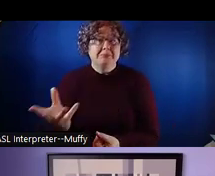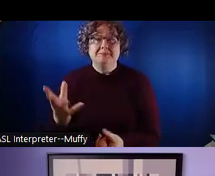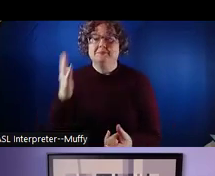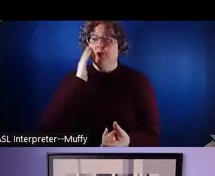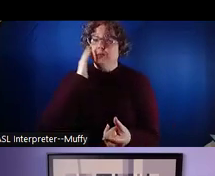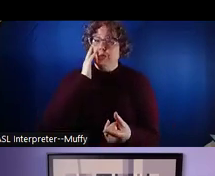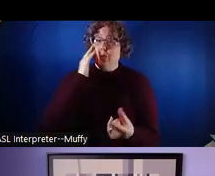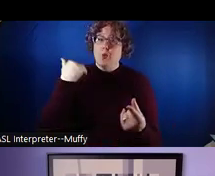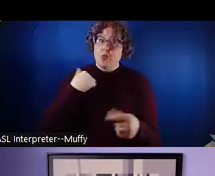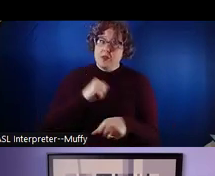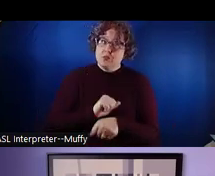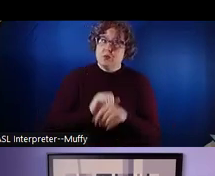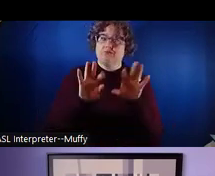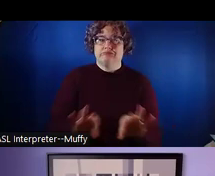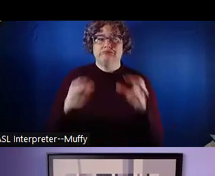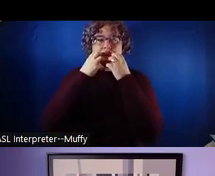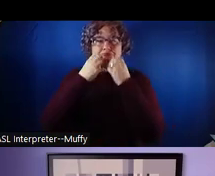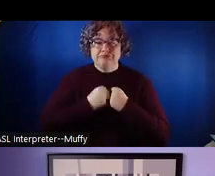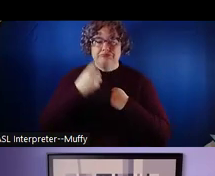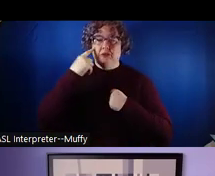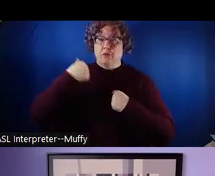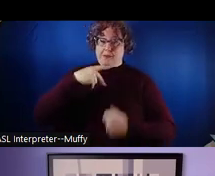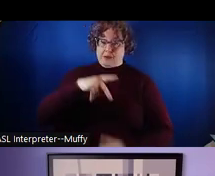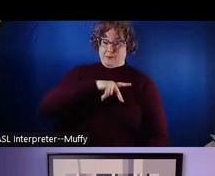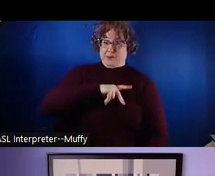that this work is very important to me both personally and professionally.